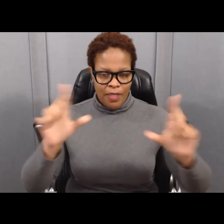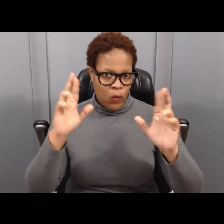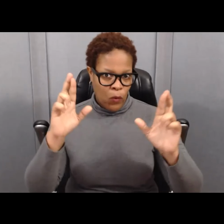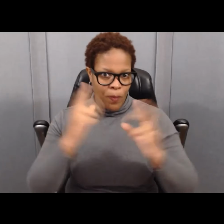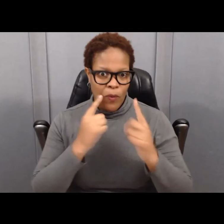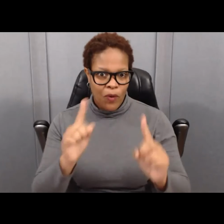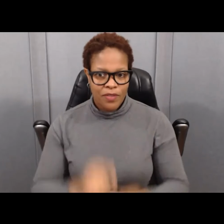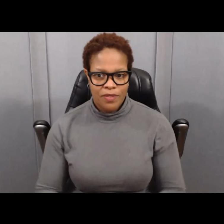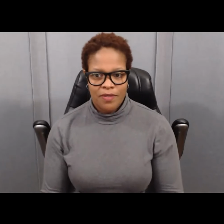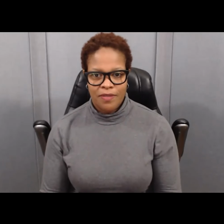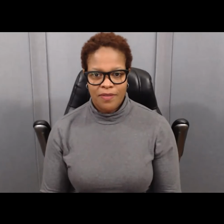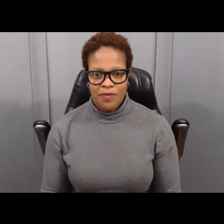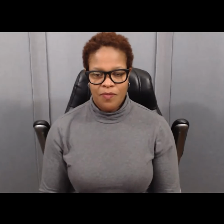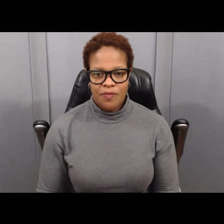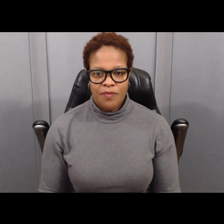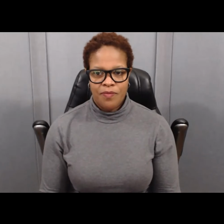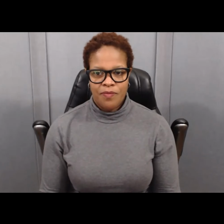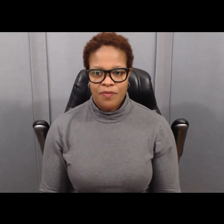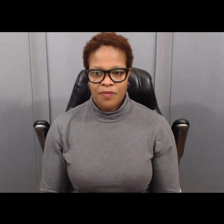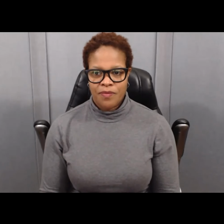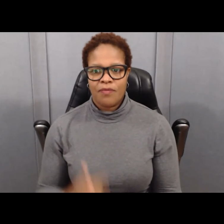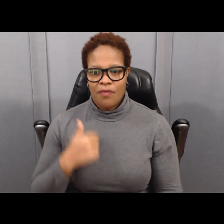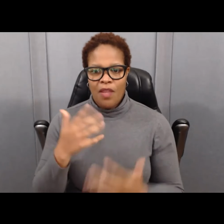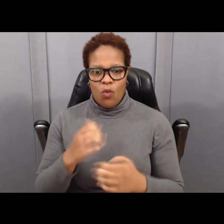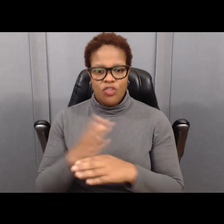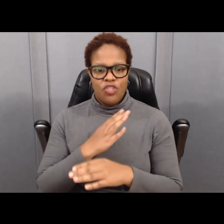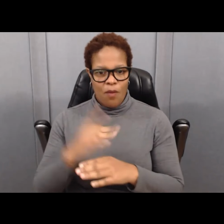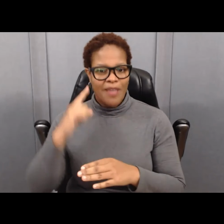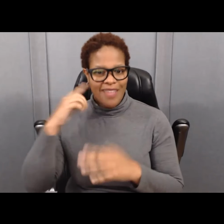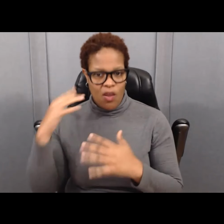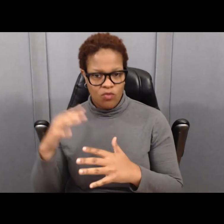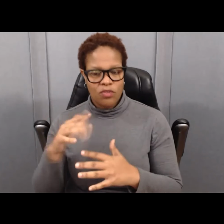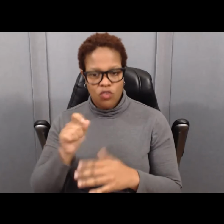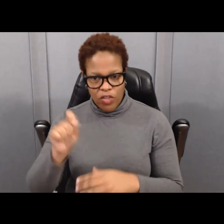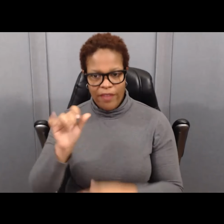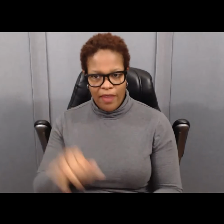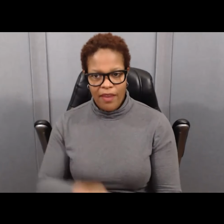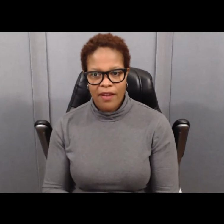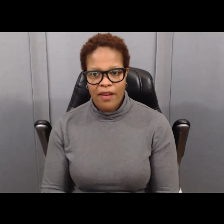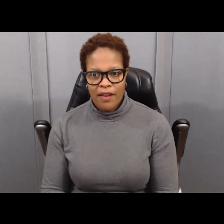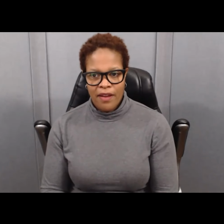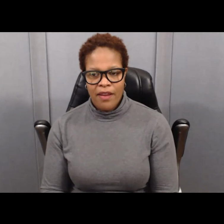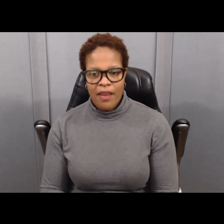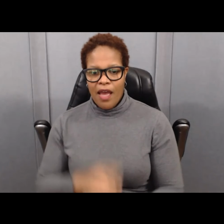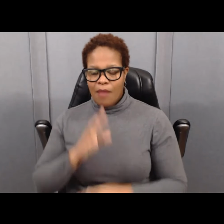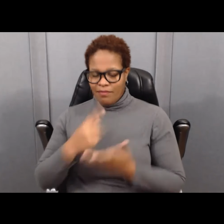Okay, I do wanna share my sound, so I check that, and I'm talking my way through this, y'all.